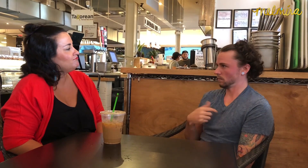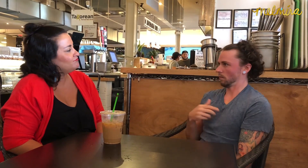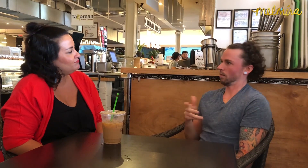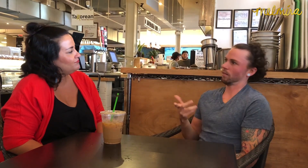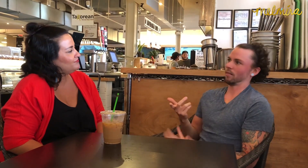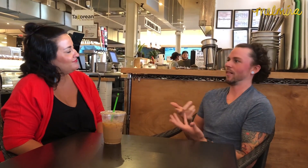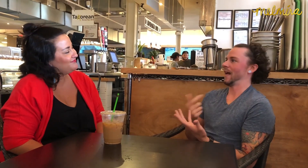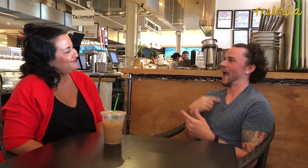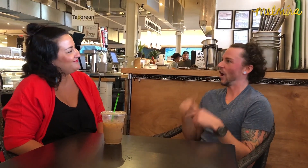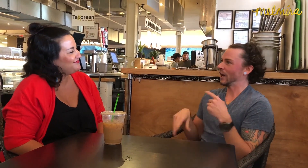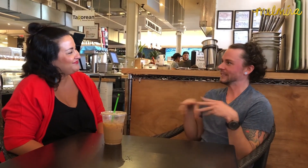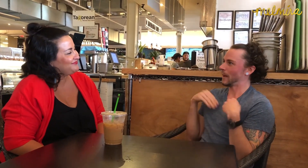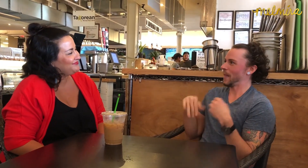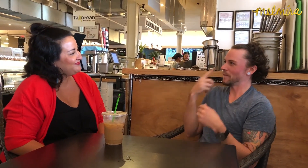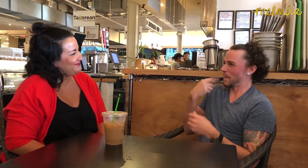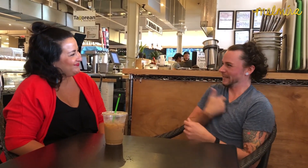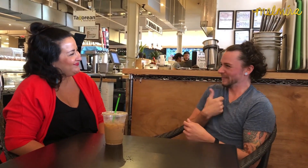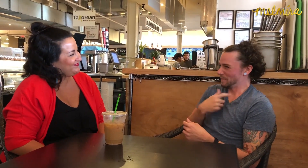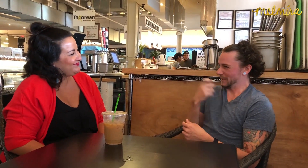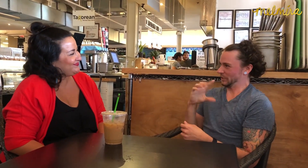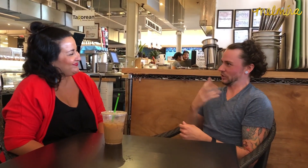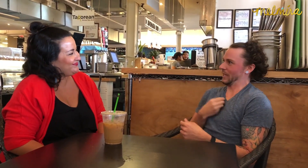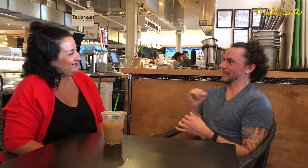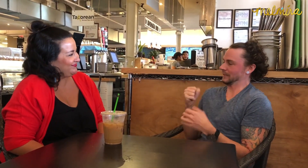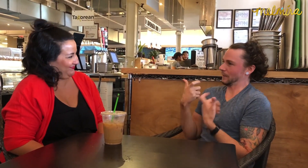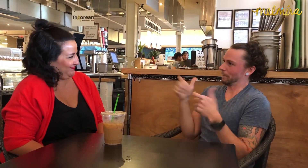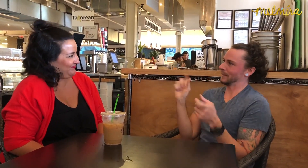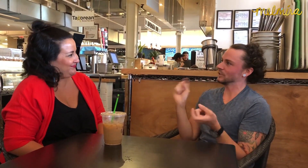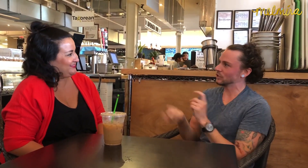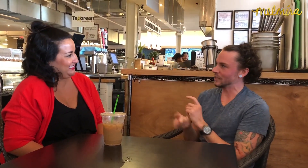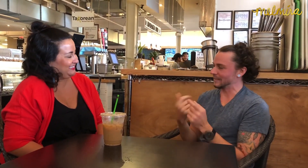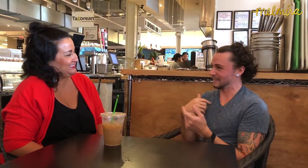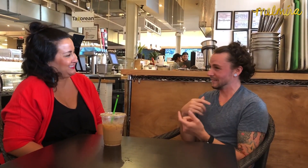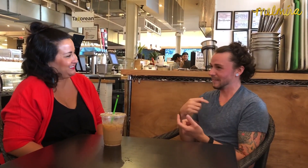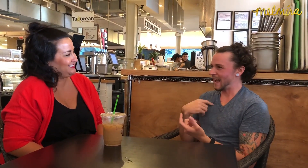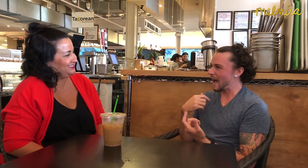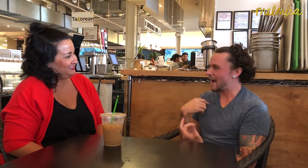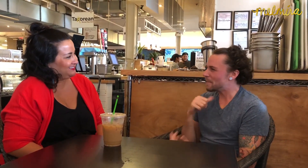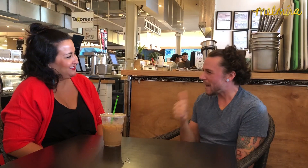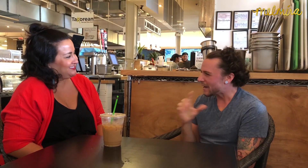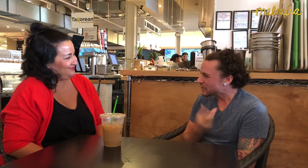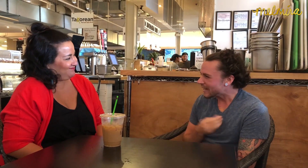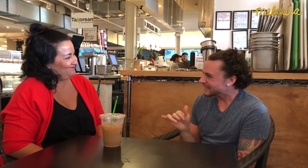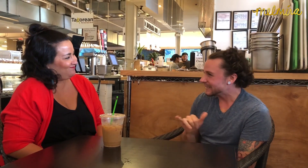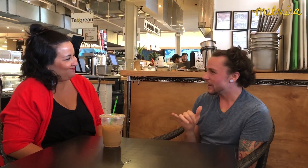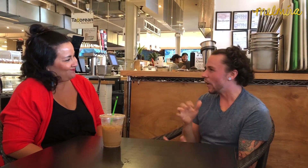I couldn't accept that because to identify as transgender is a big change. At that point, I didn't think I was transgender either...